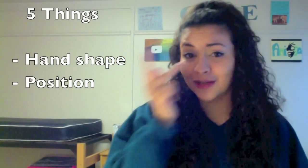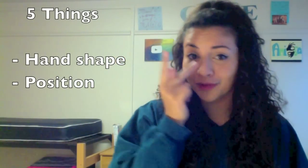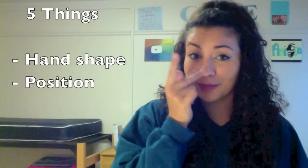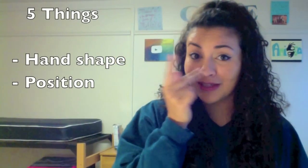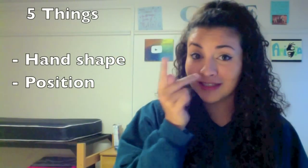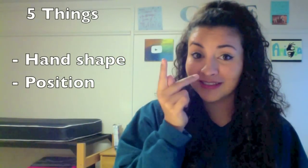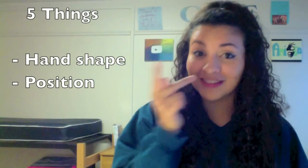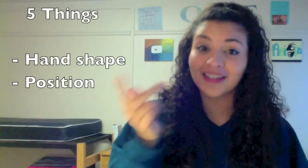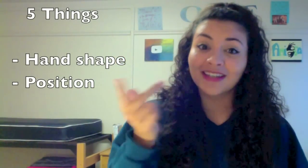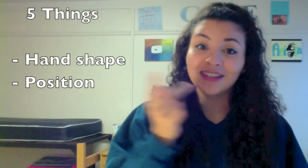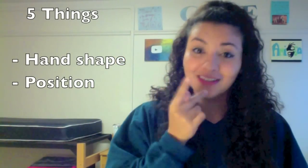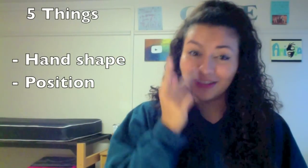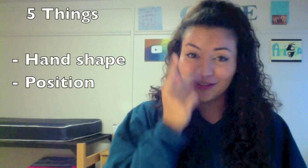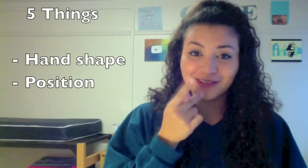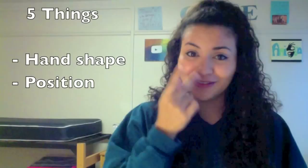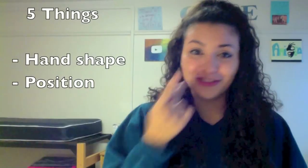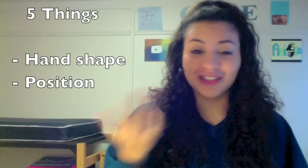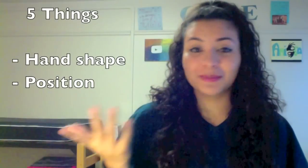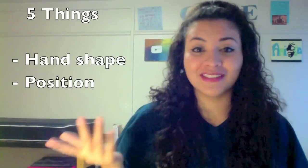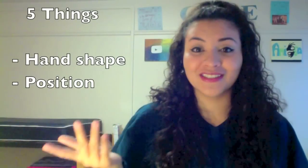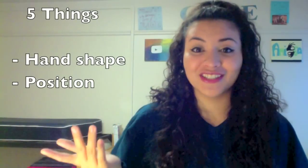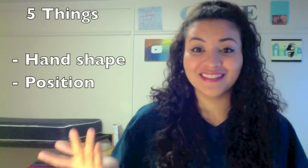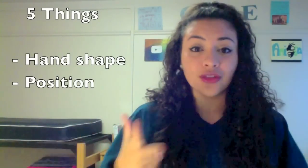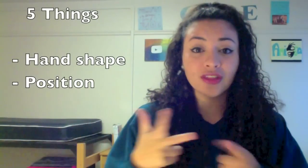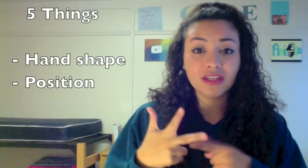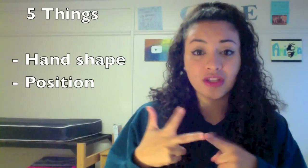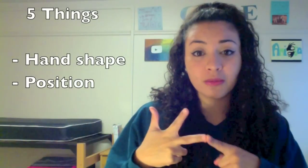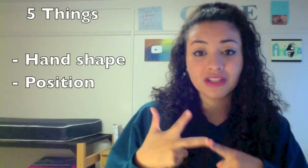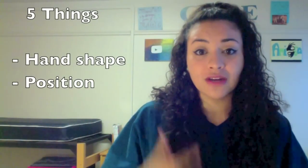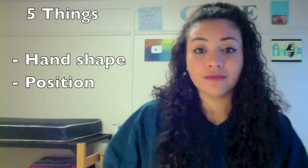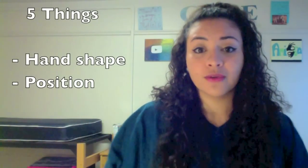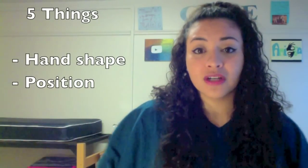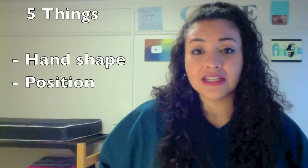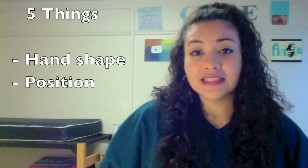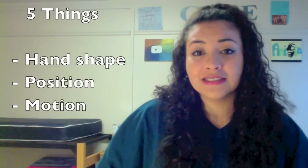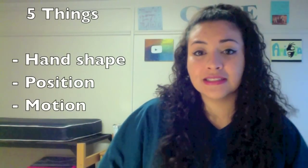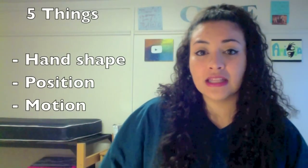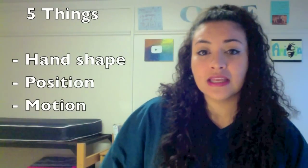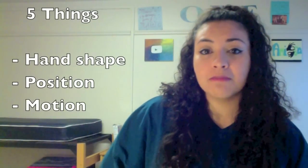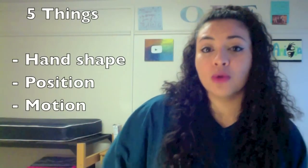the sign for "Penis" Its just hand position. The 3rd thing you need to watch out for is